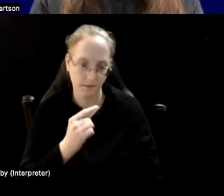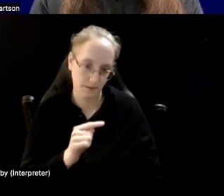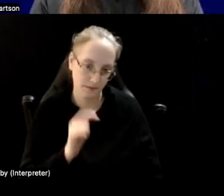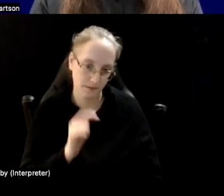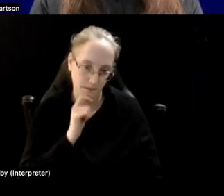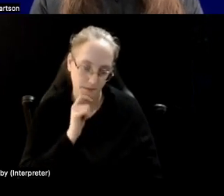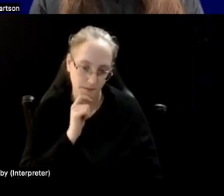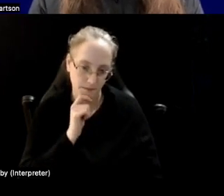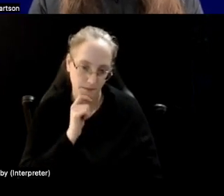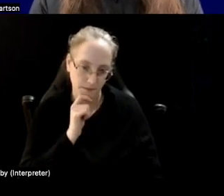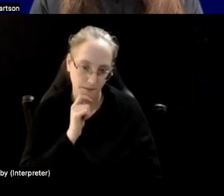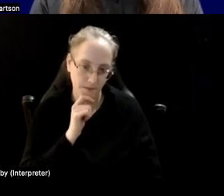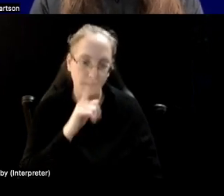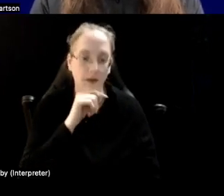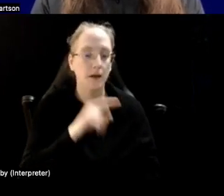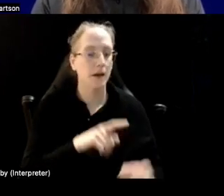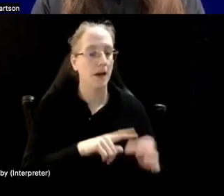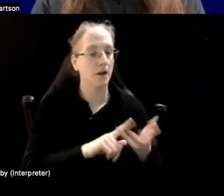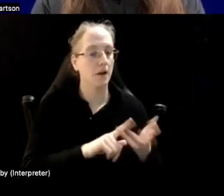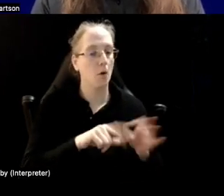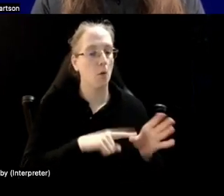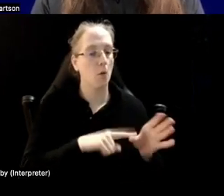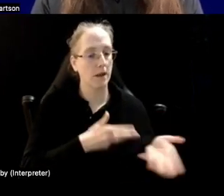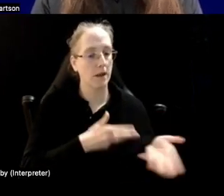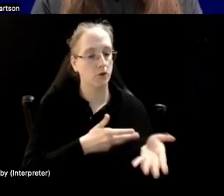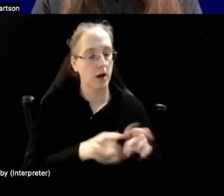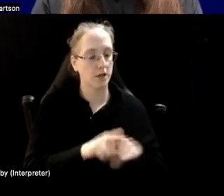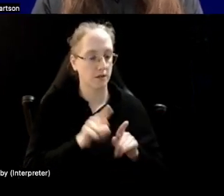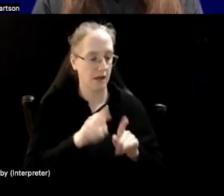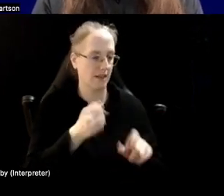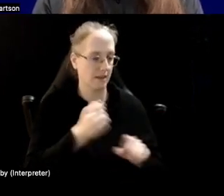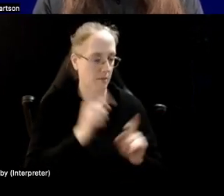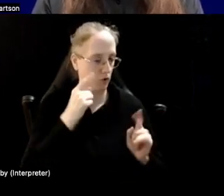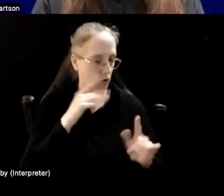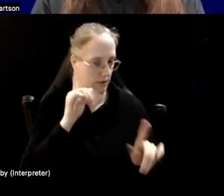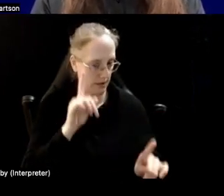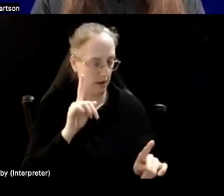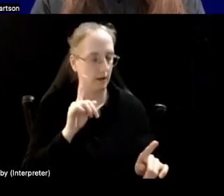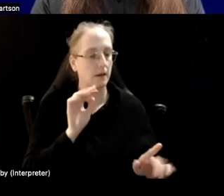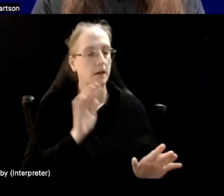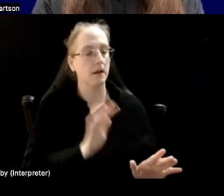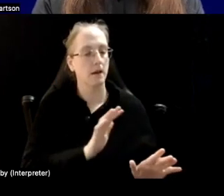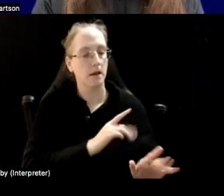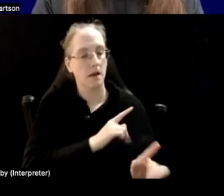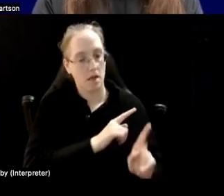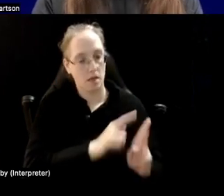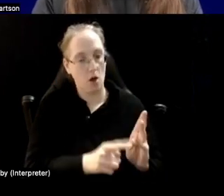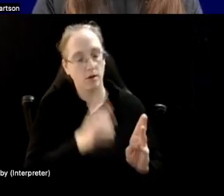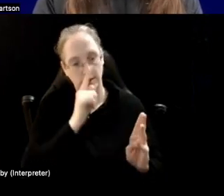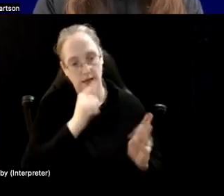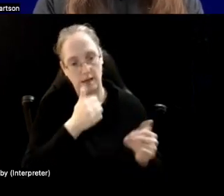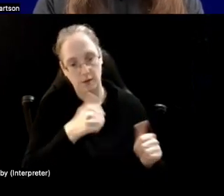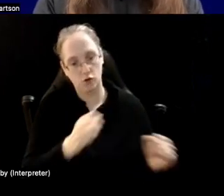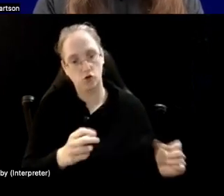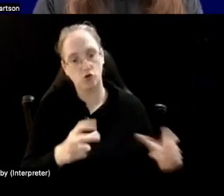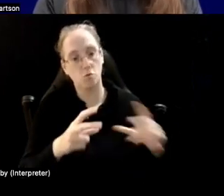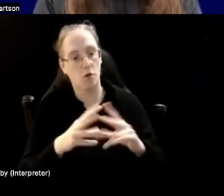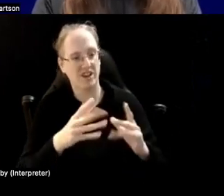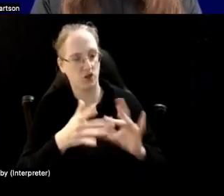"Can quality interactions such as the examples shown be used to bridge formal communication?".